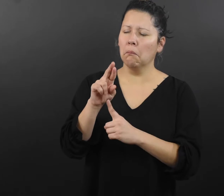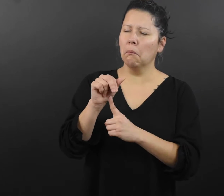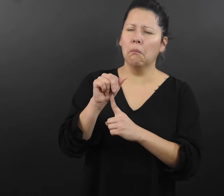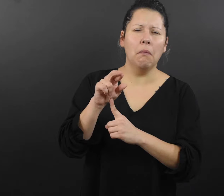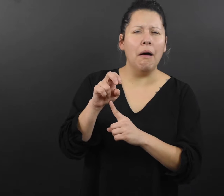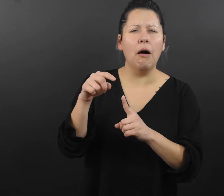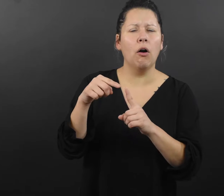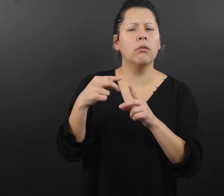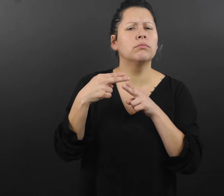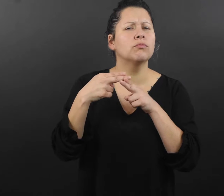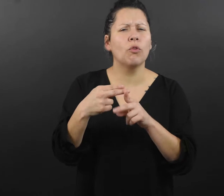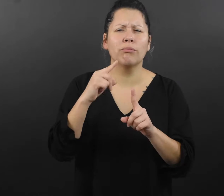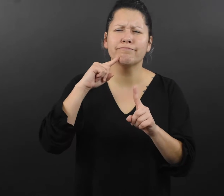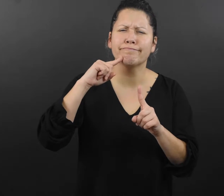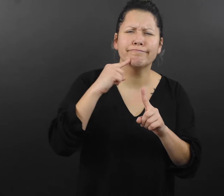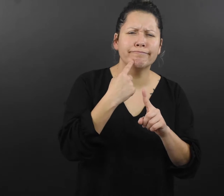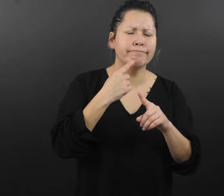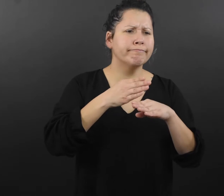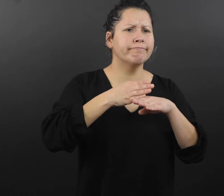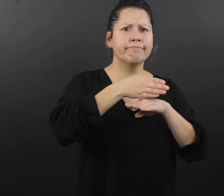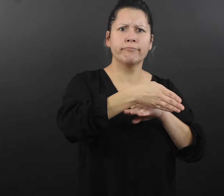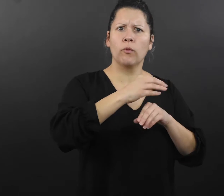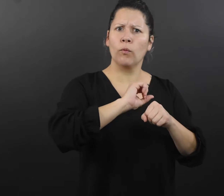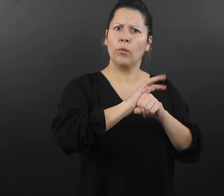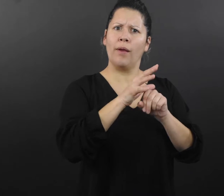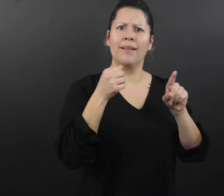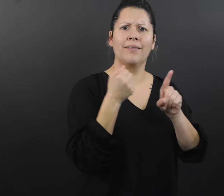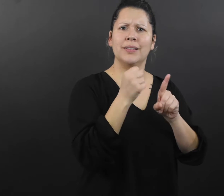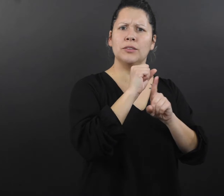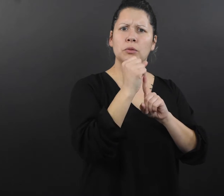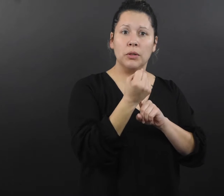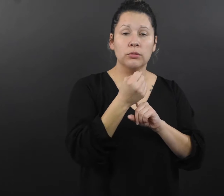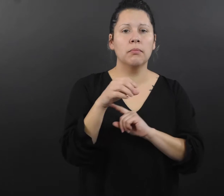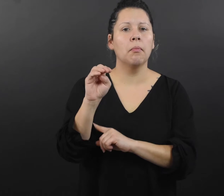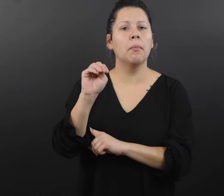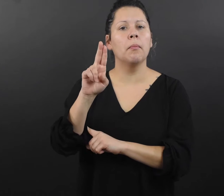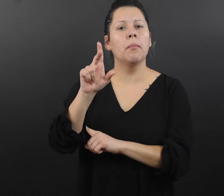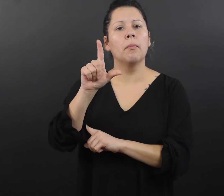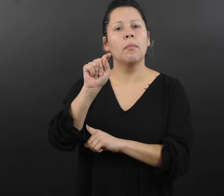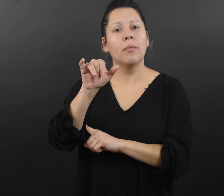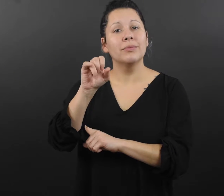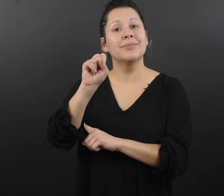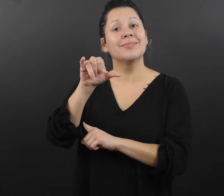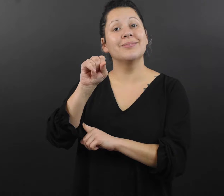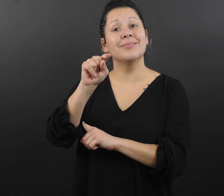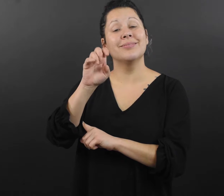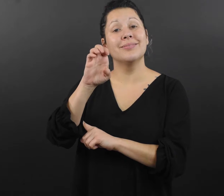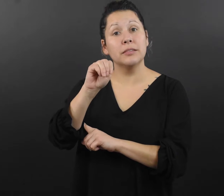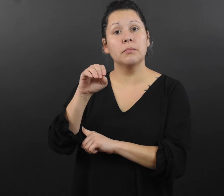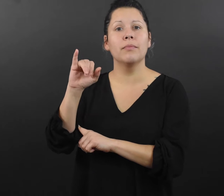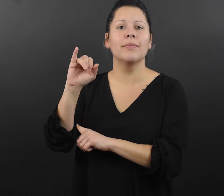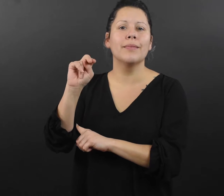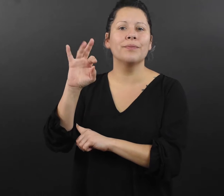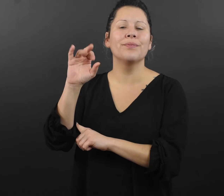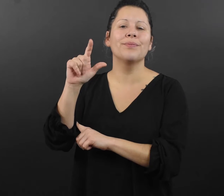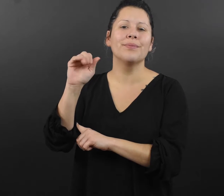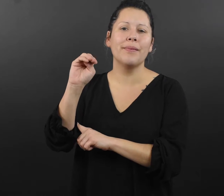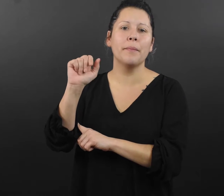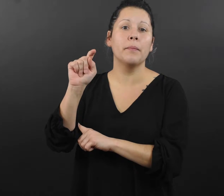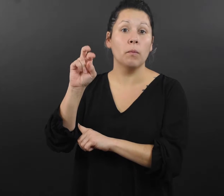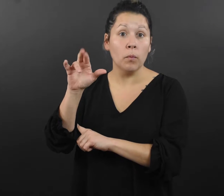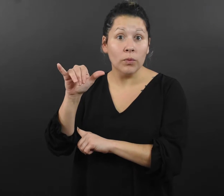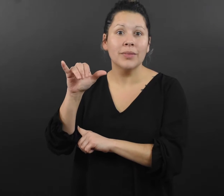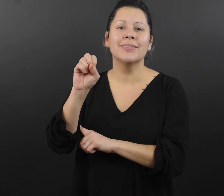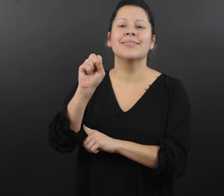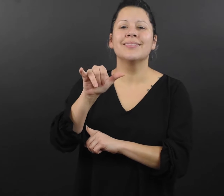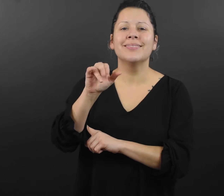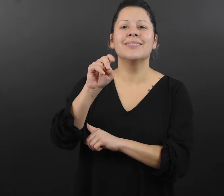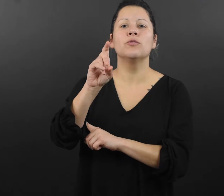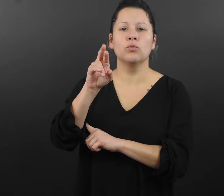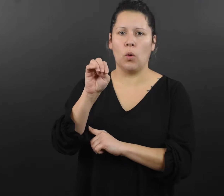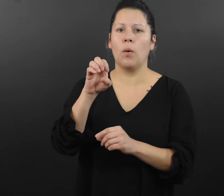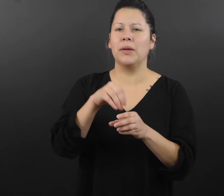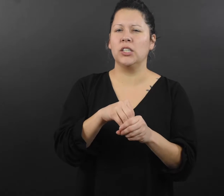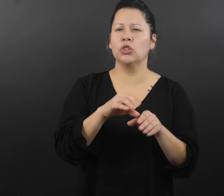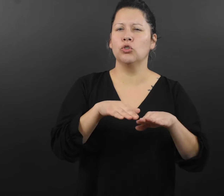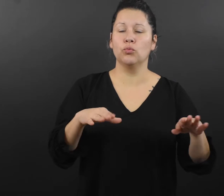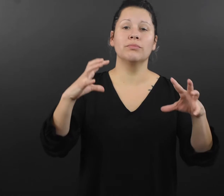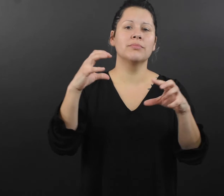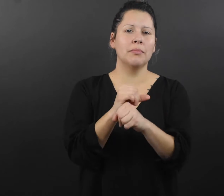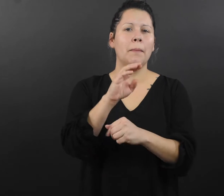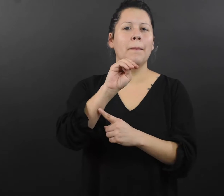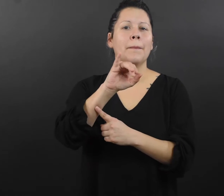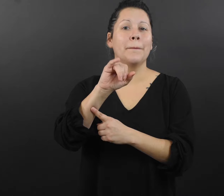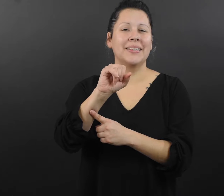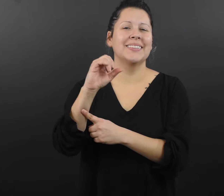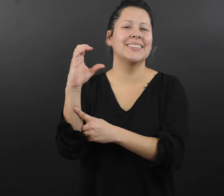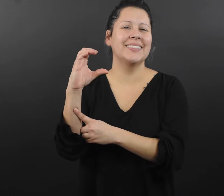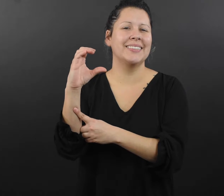serious post-COVID condition called Multisystem Inflammatory Syndrome in Children (MIS-C).